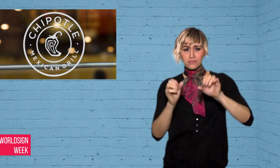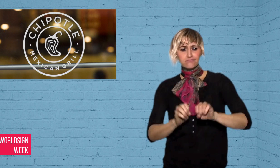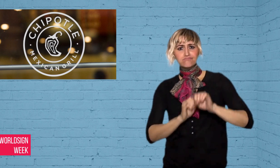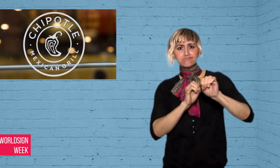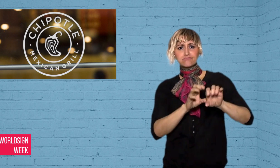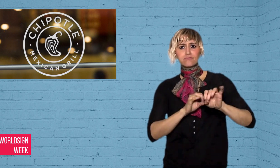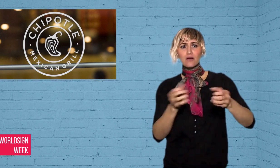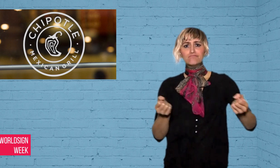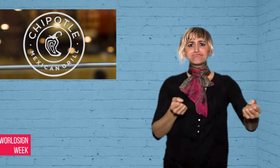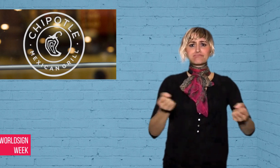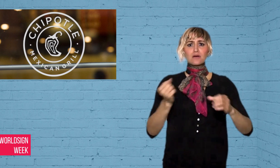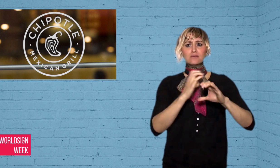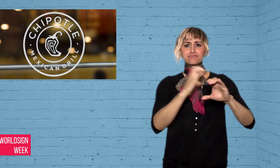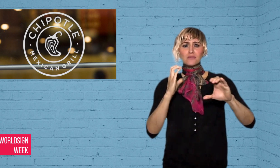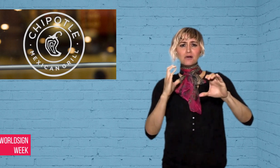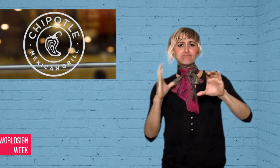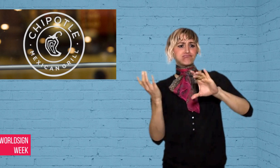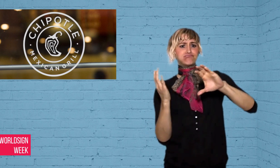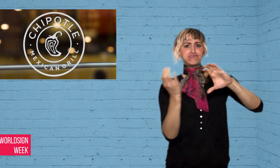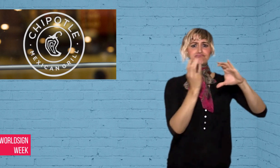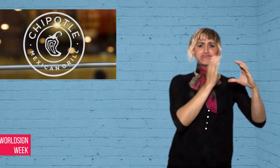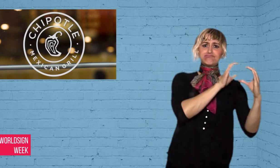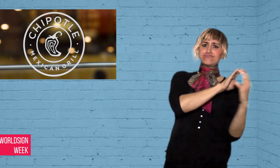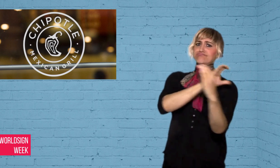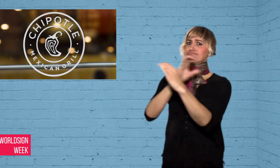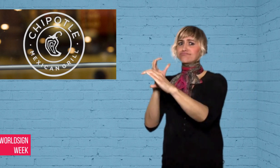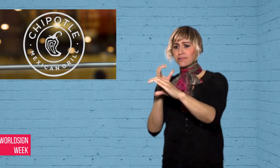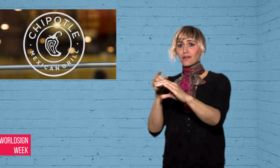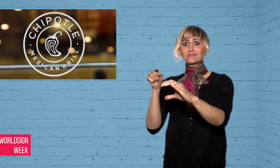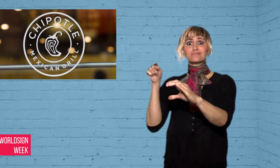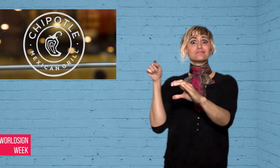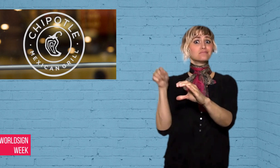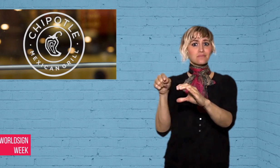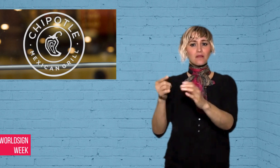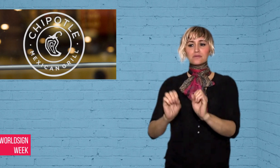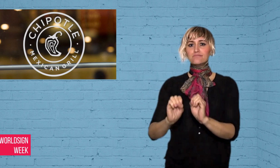loaded on a drone.